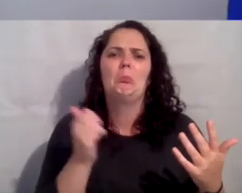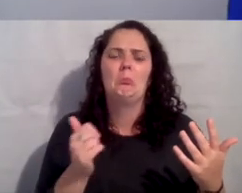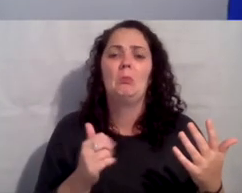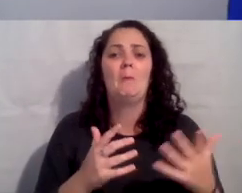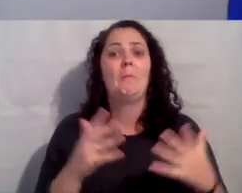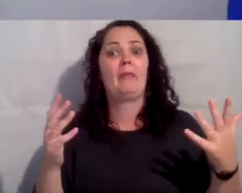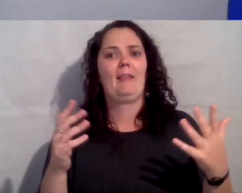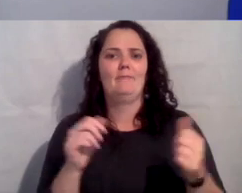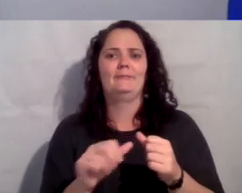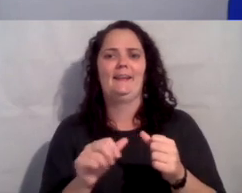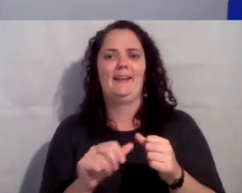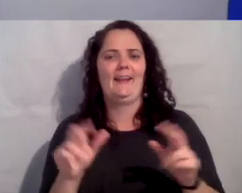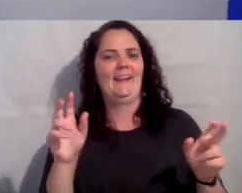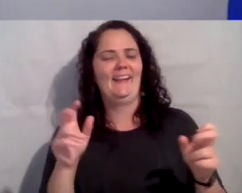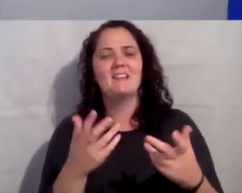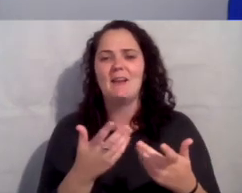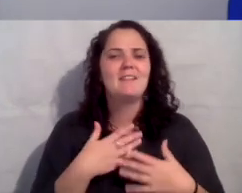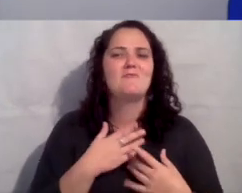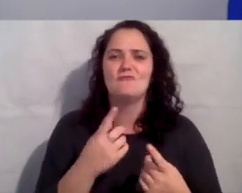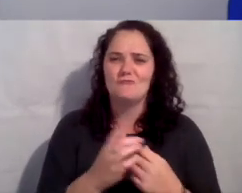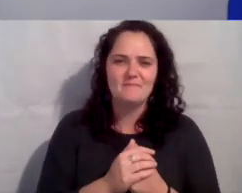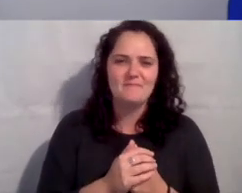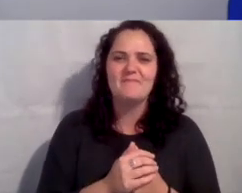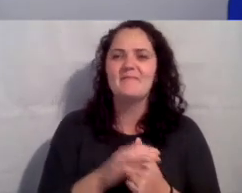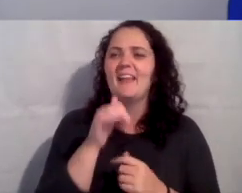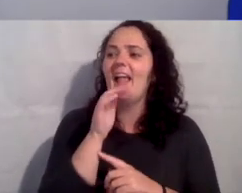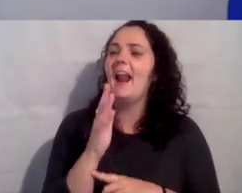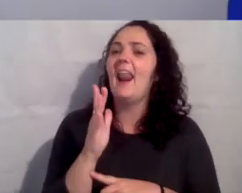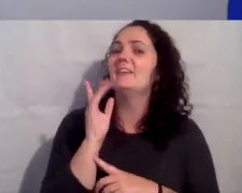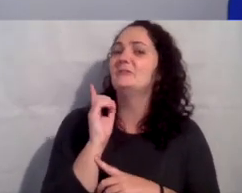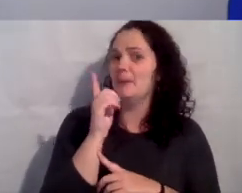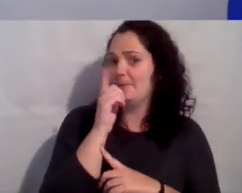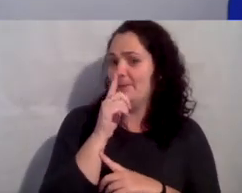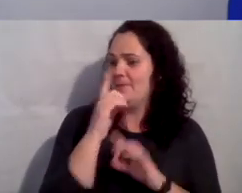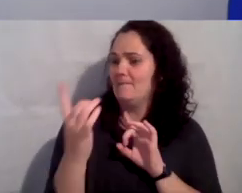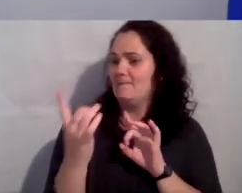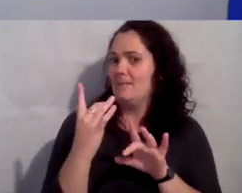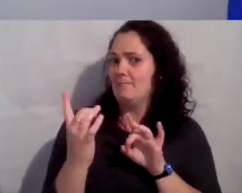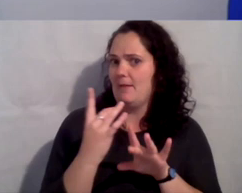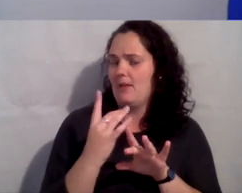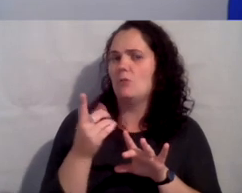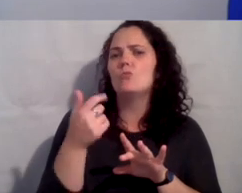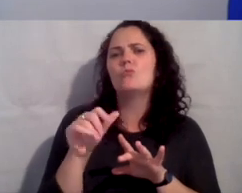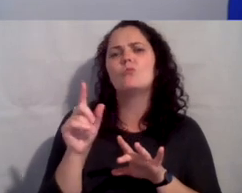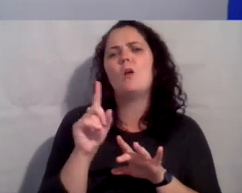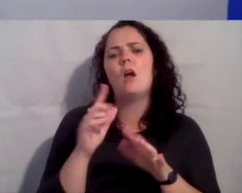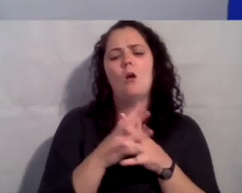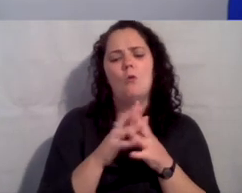we always say, but whatever you have I know I got some wonderful feedback last week from people who are using their willow charcoal but then trying to draw on A4